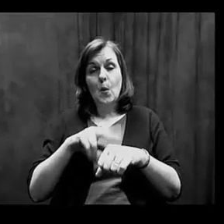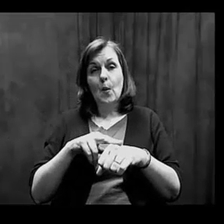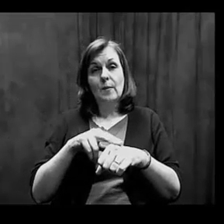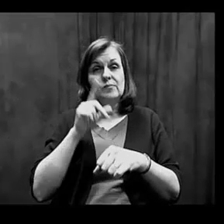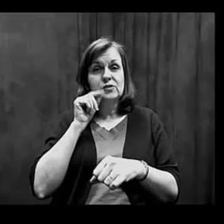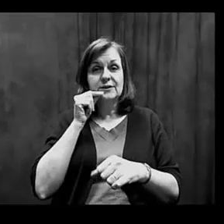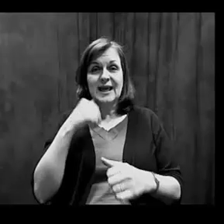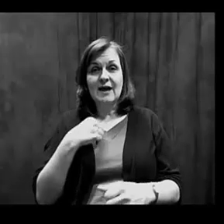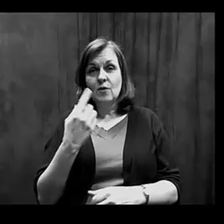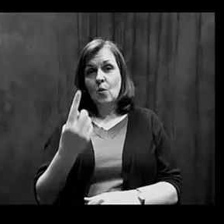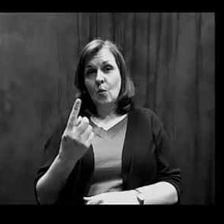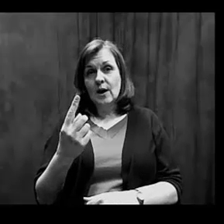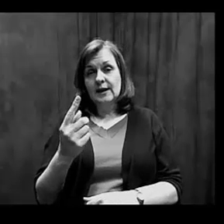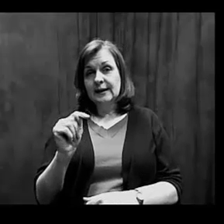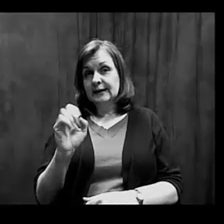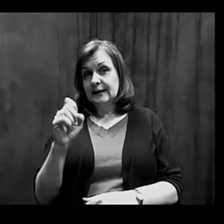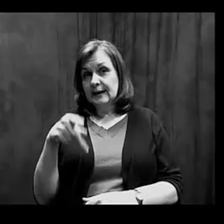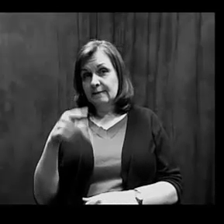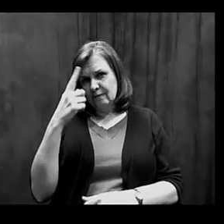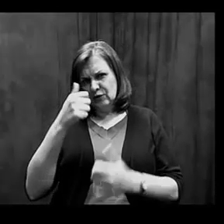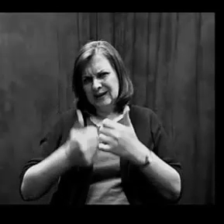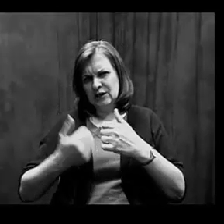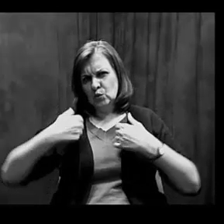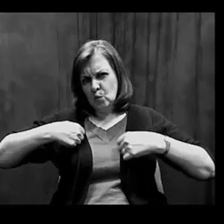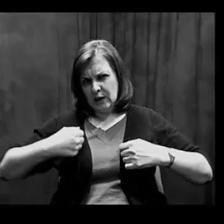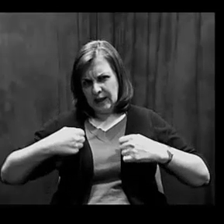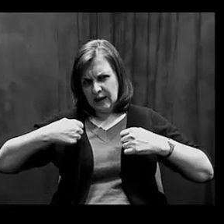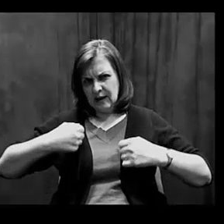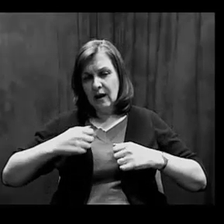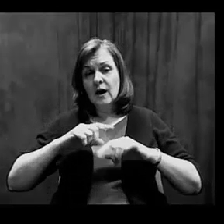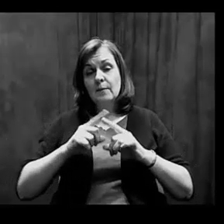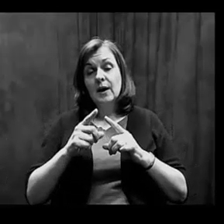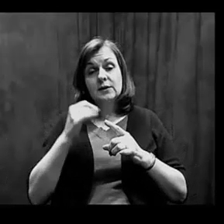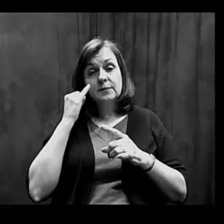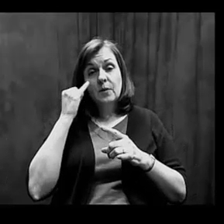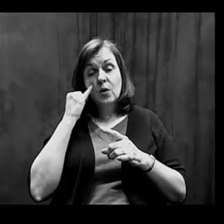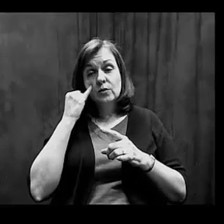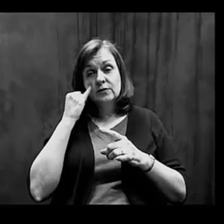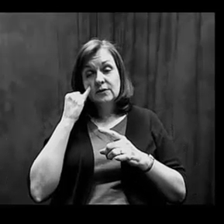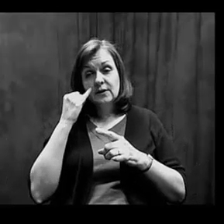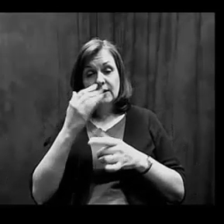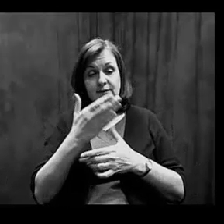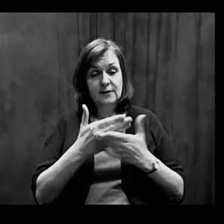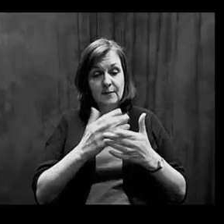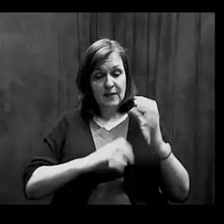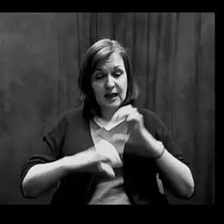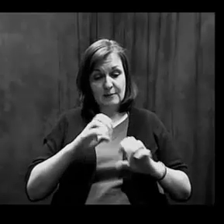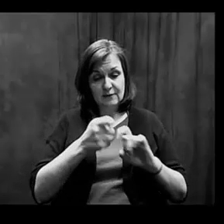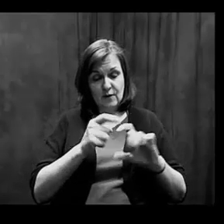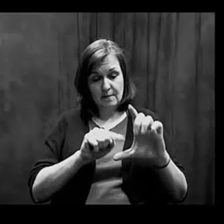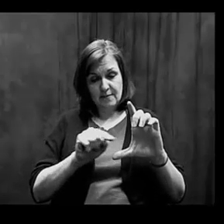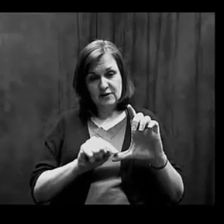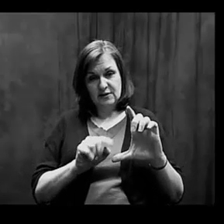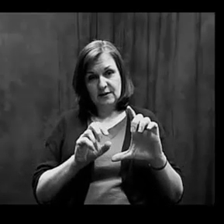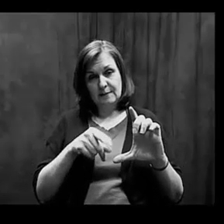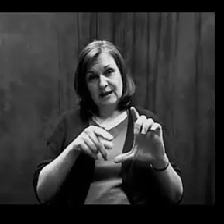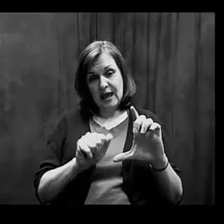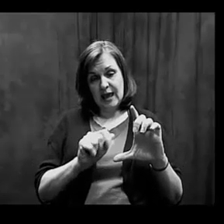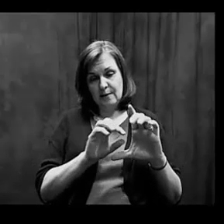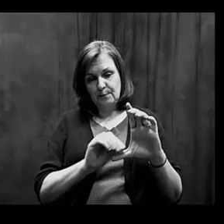normal chickens have one wing tip per wing but if we transplant some of those chemicals from here